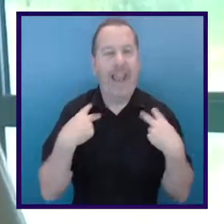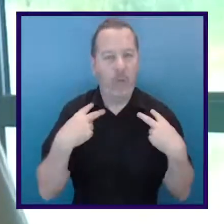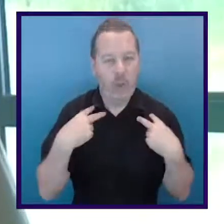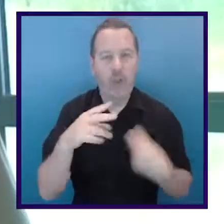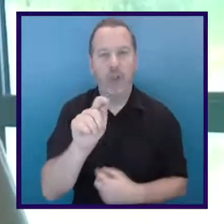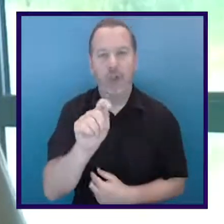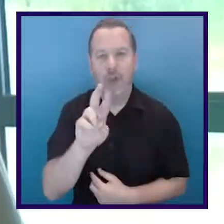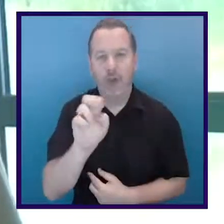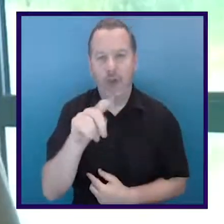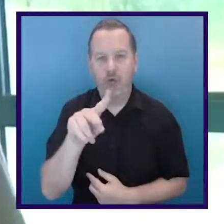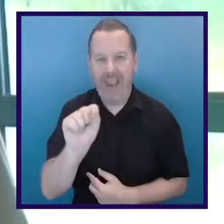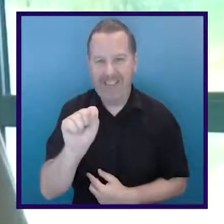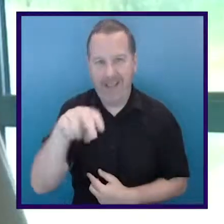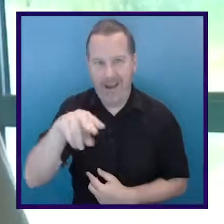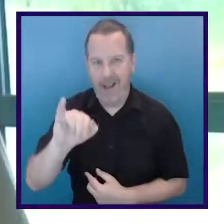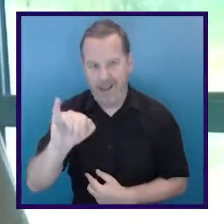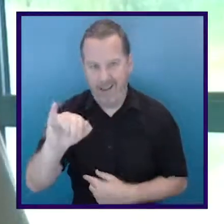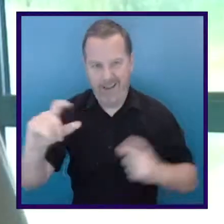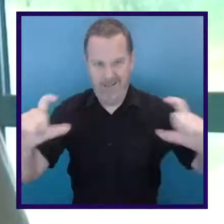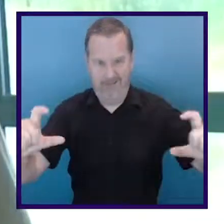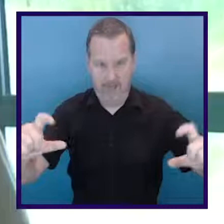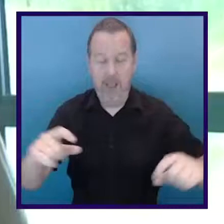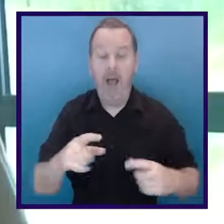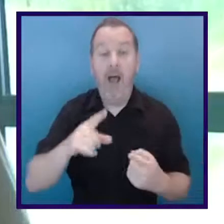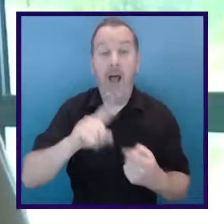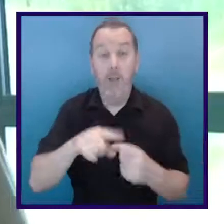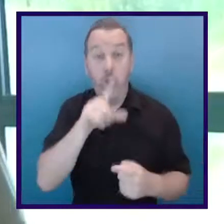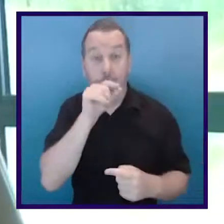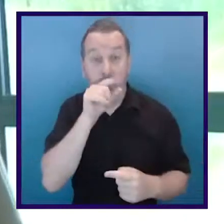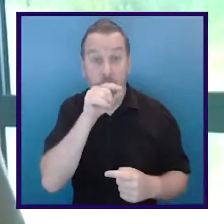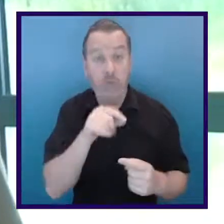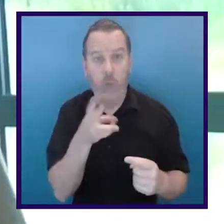and we’ll post the link to the research on our Twitter account, as well as the British